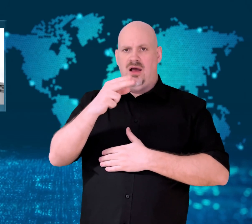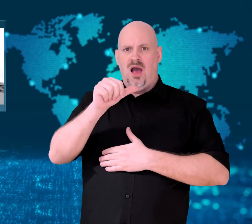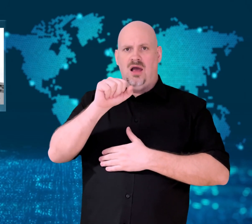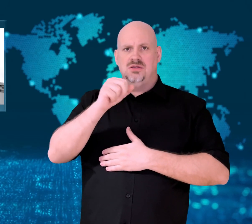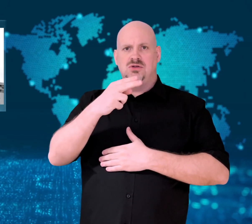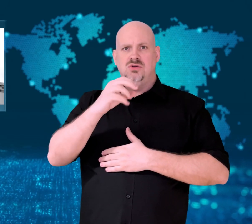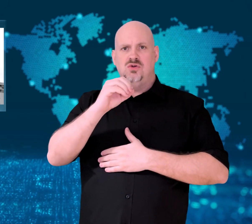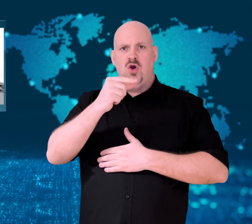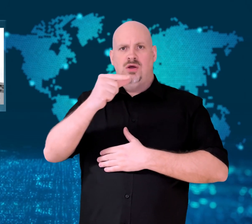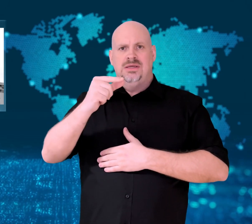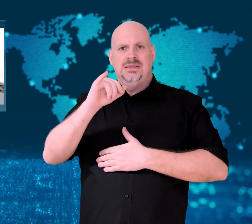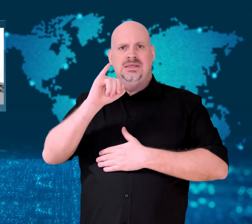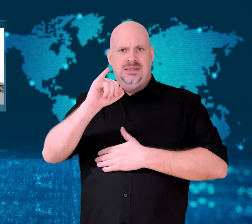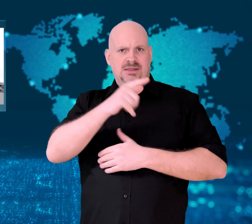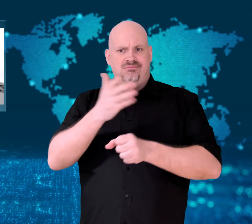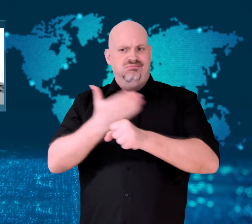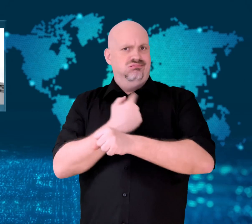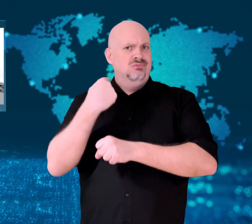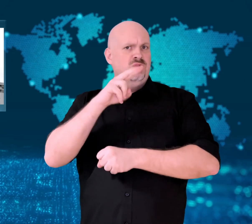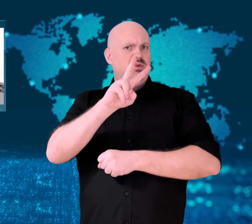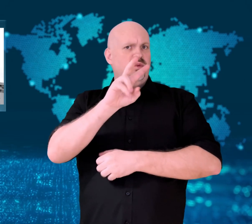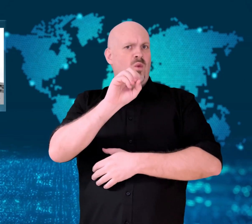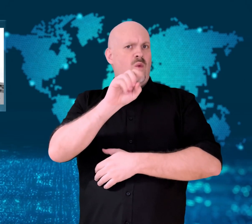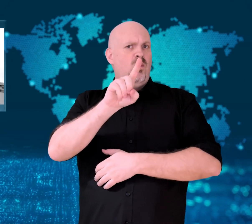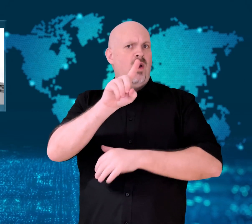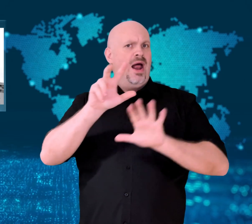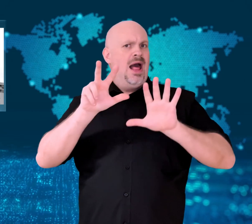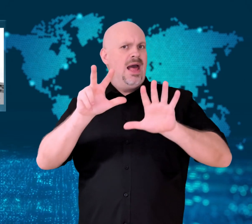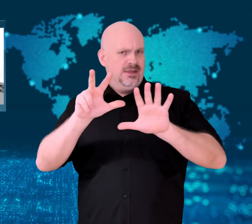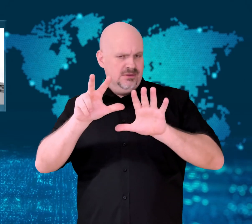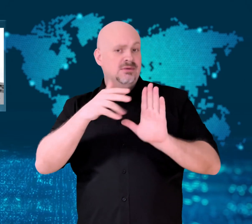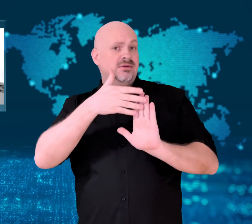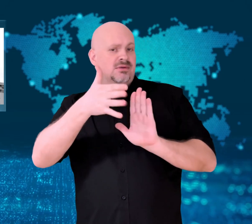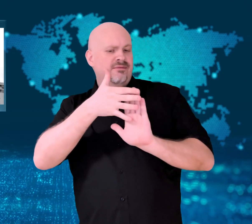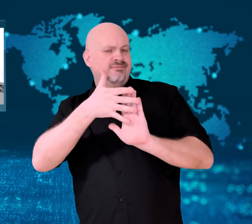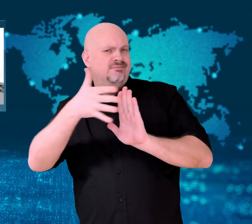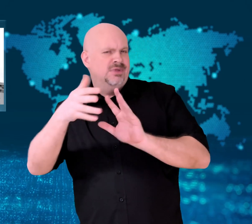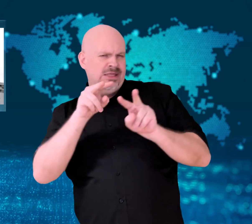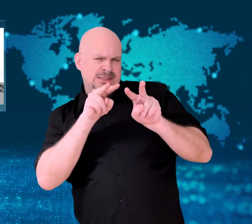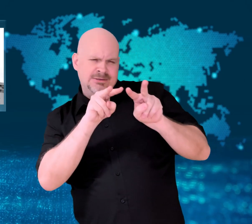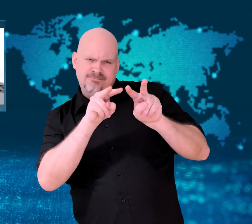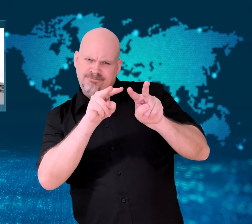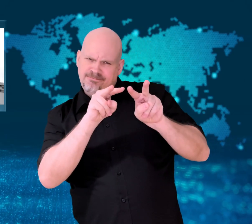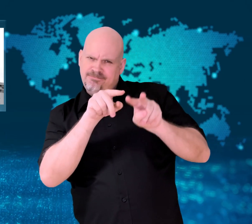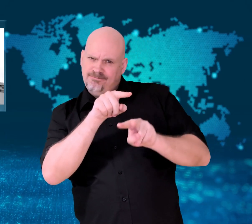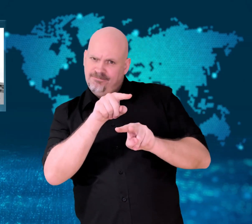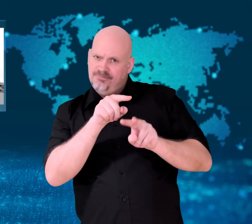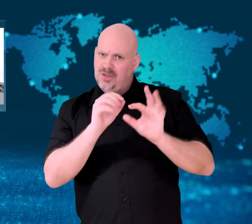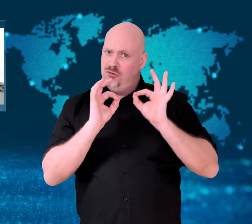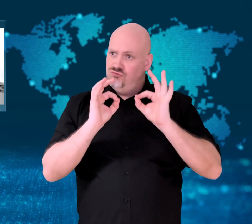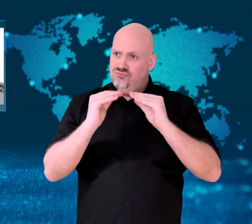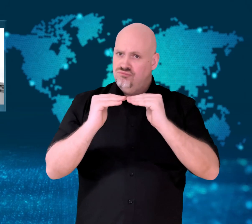The country is strongly criticized for its restrictive laws on